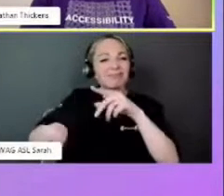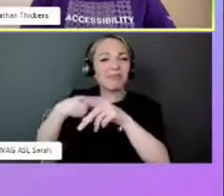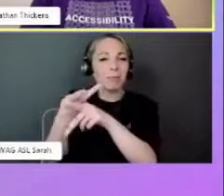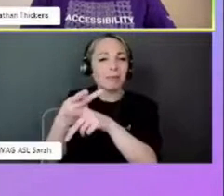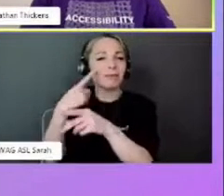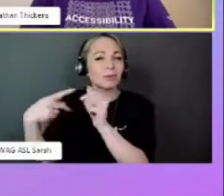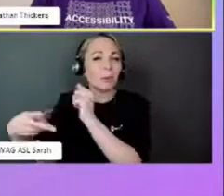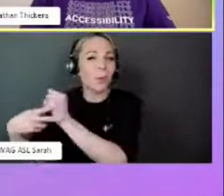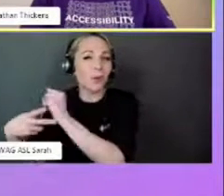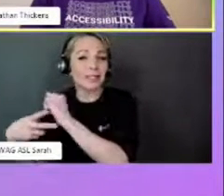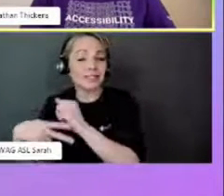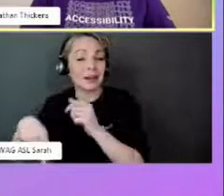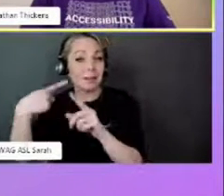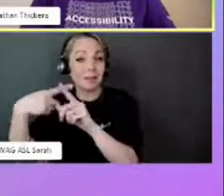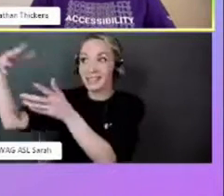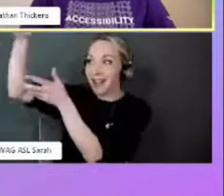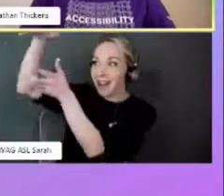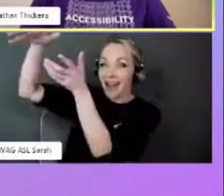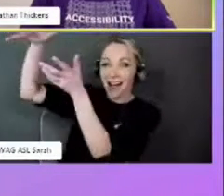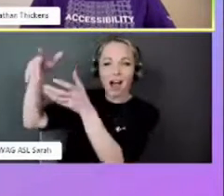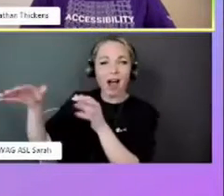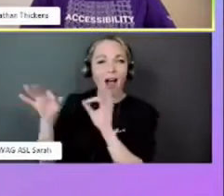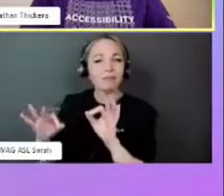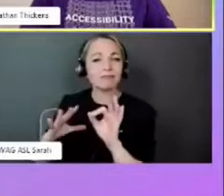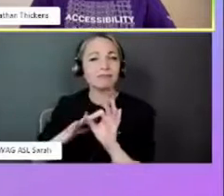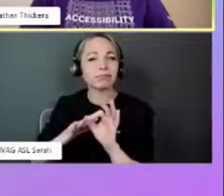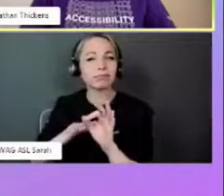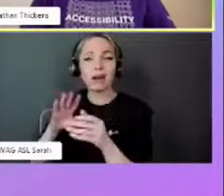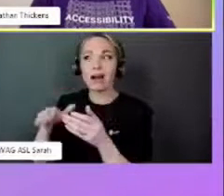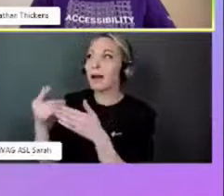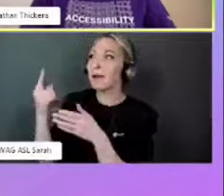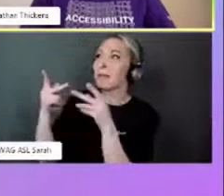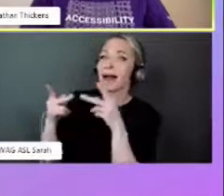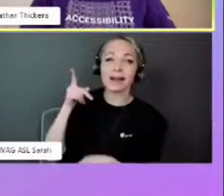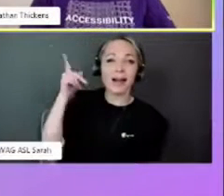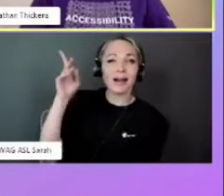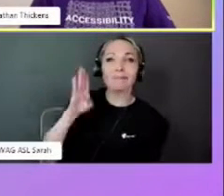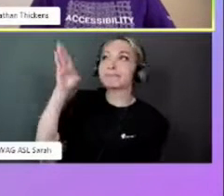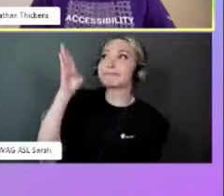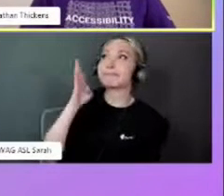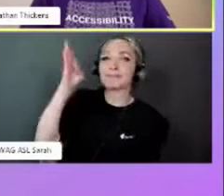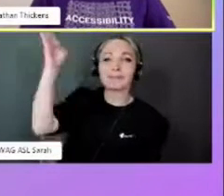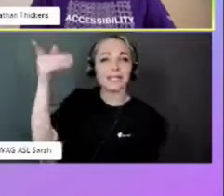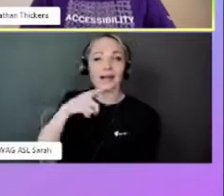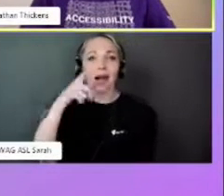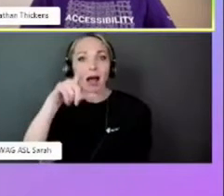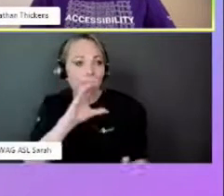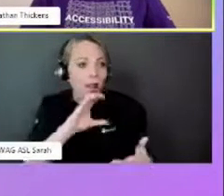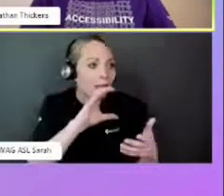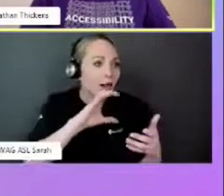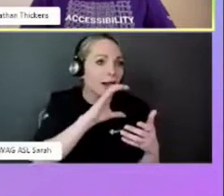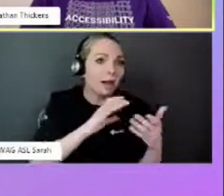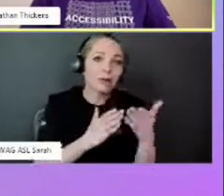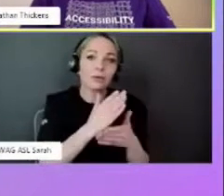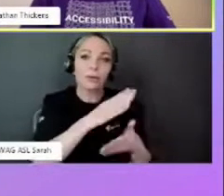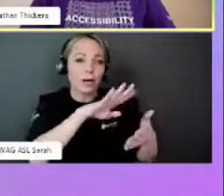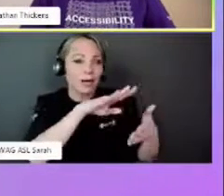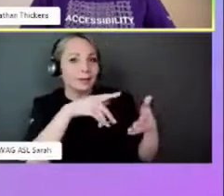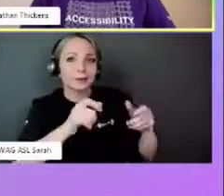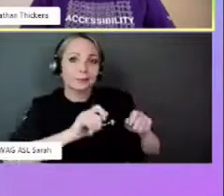is that all your results are stored in one place. No need to go hunting through your file system or CI dashboard. Your results are all right there at your fingertips